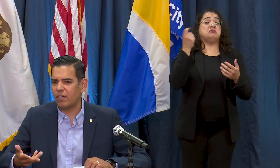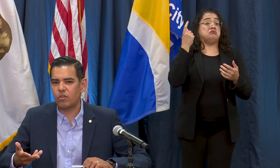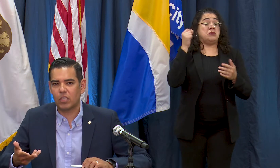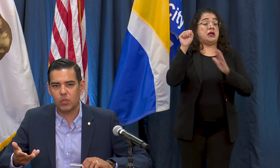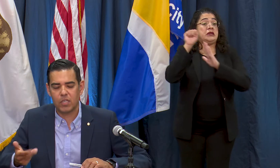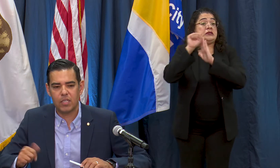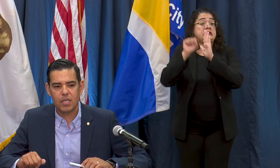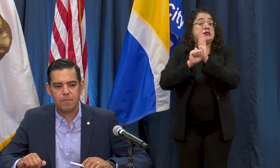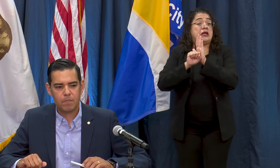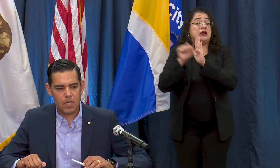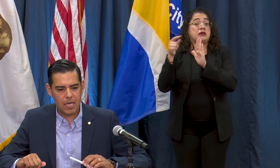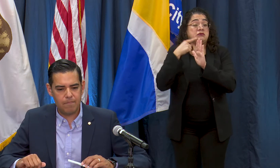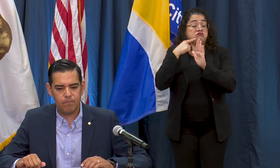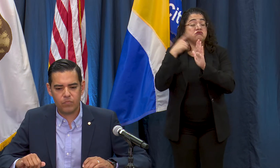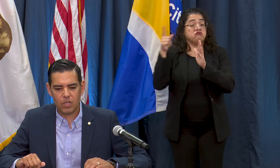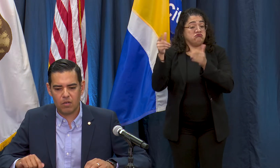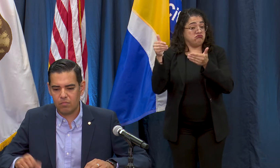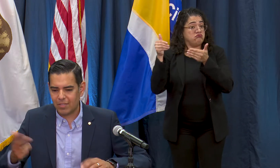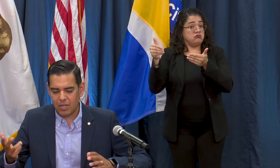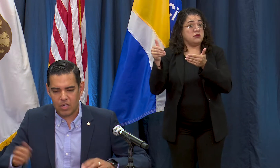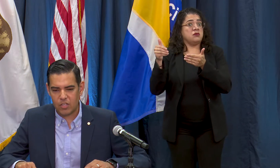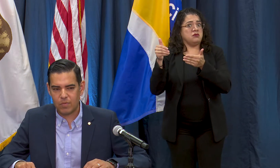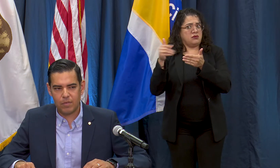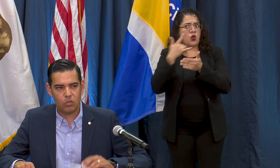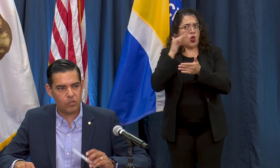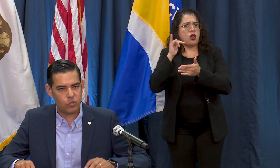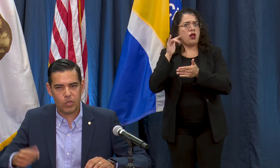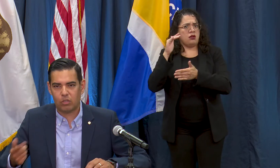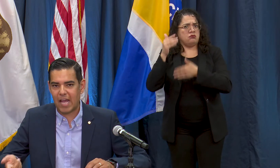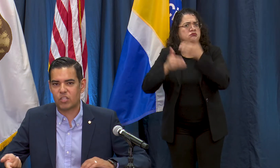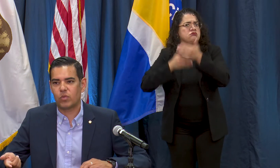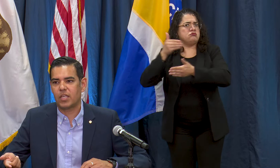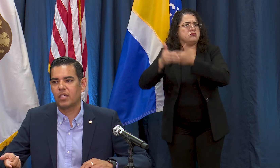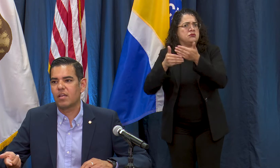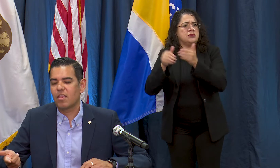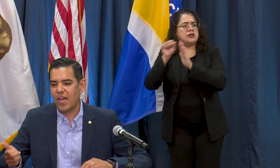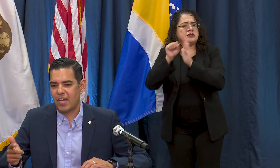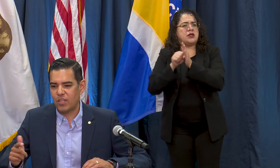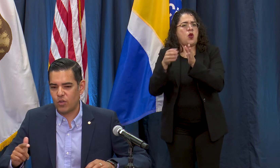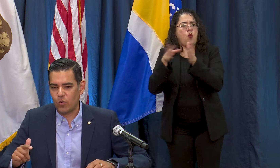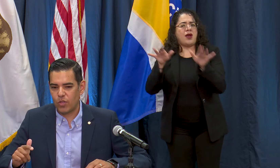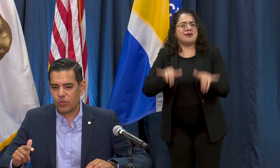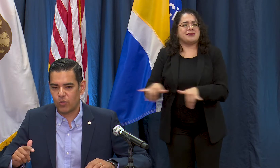Governor alluded gosh maybe earlier this week or last week that there